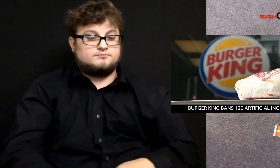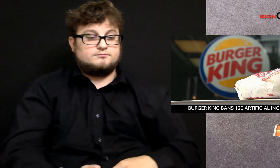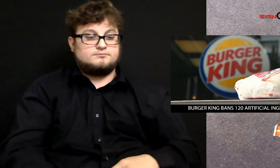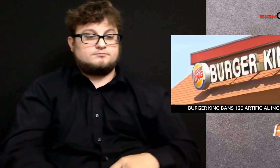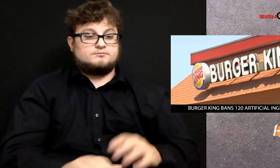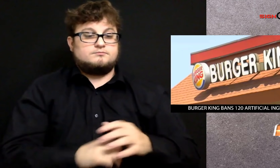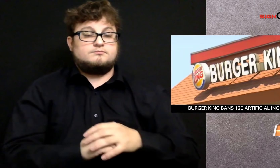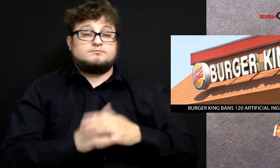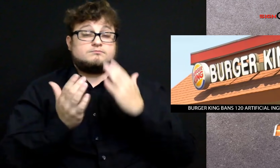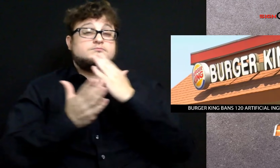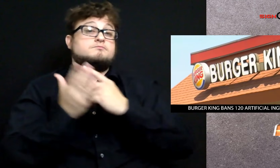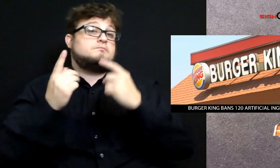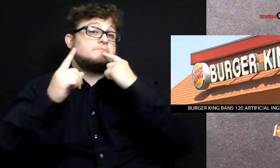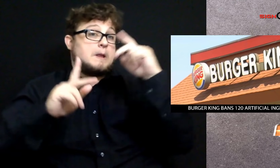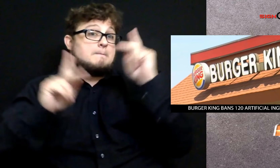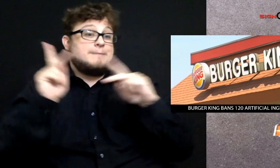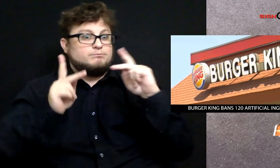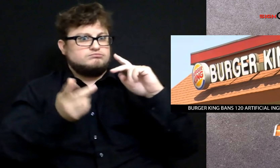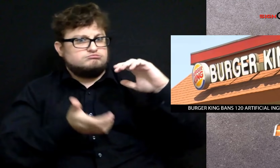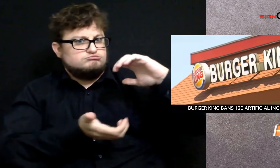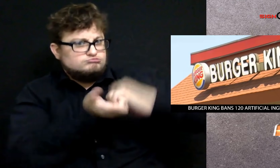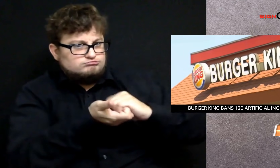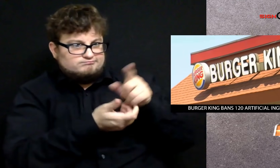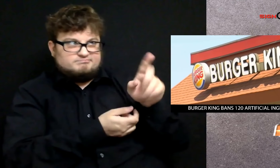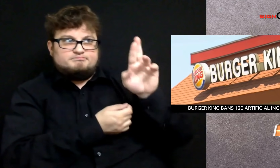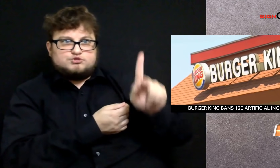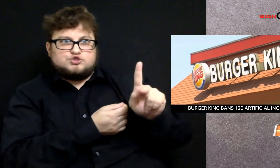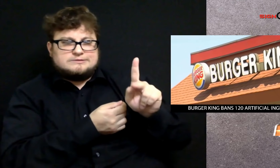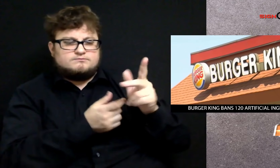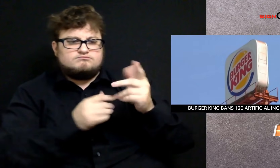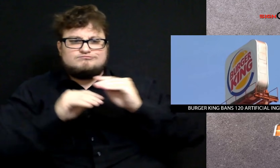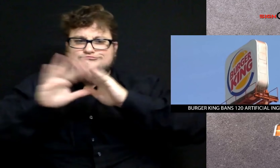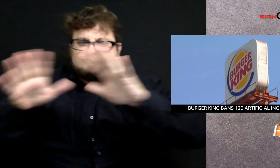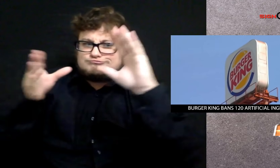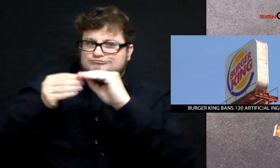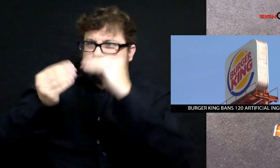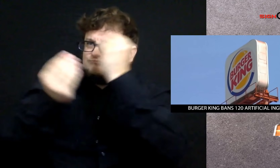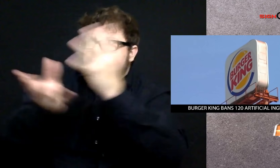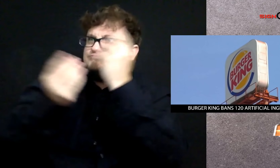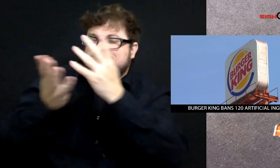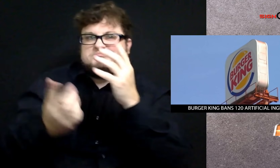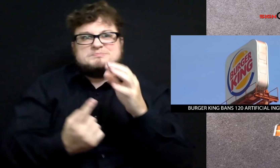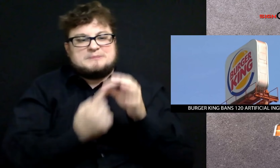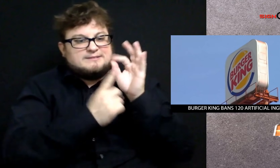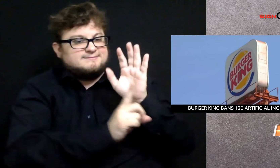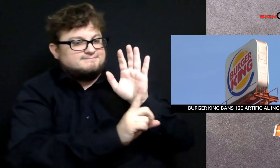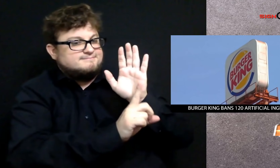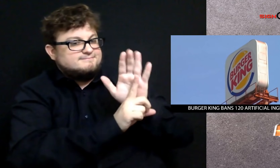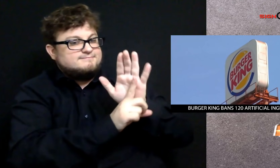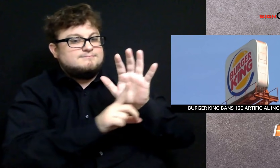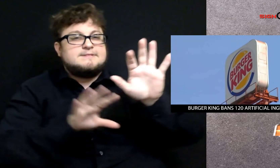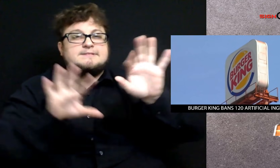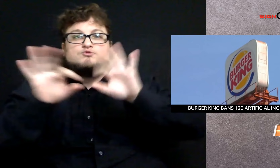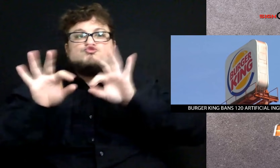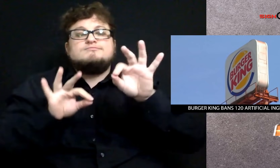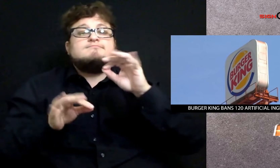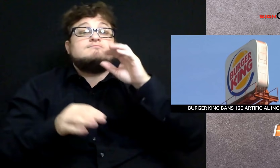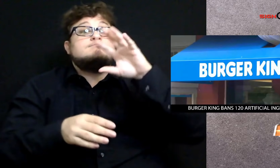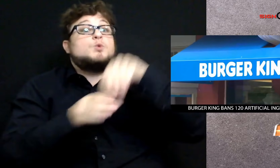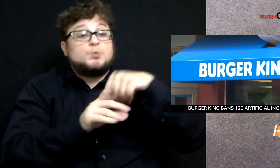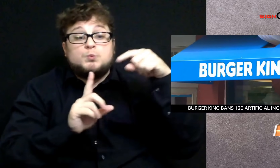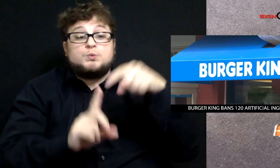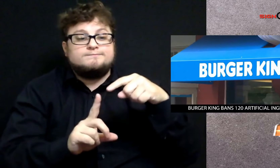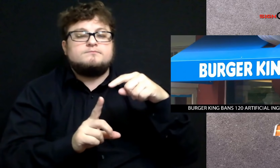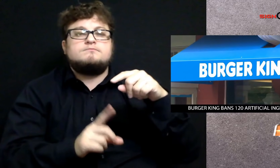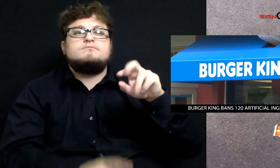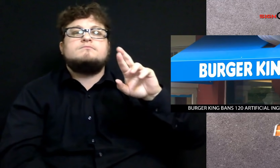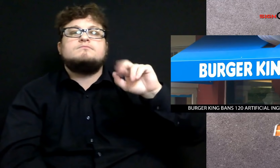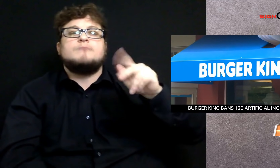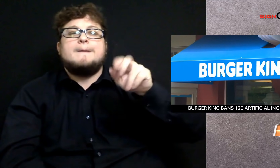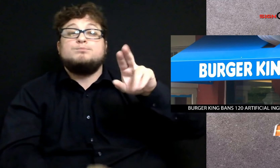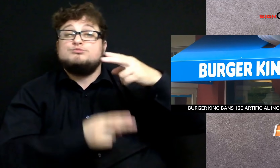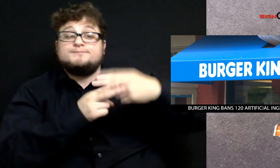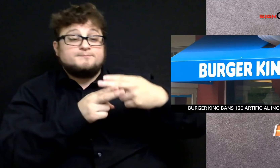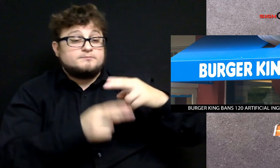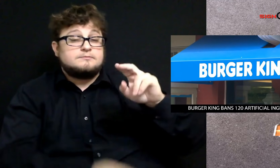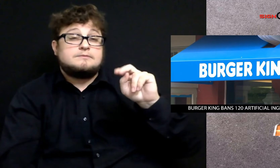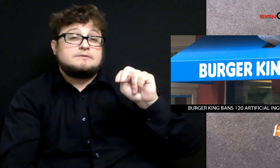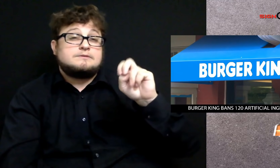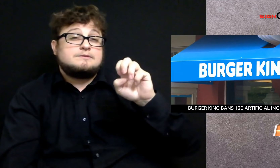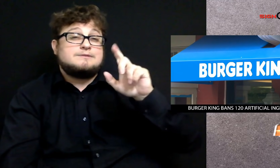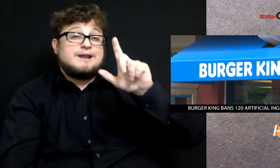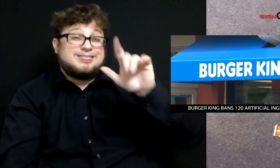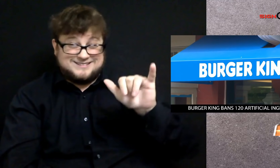and preservatives from its menu and some celebrities are collaborating with Burger King to get